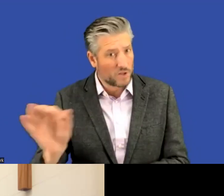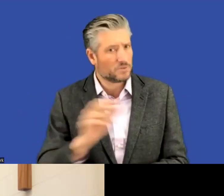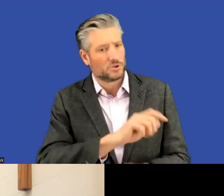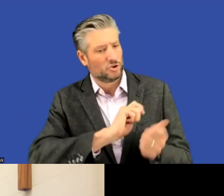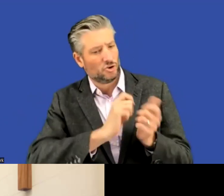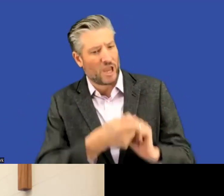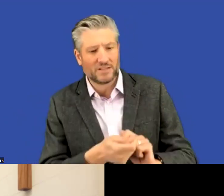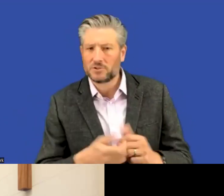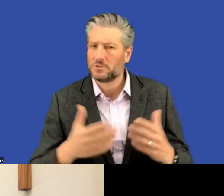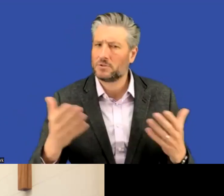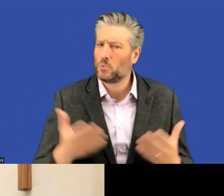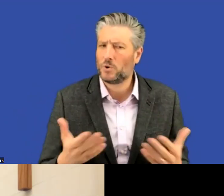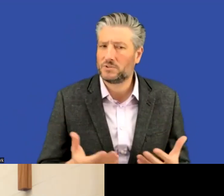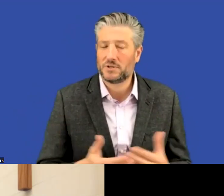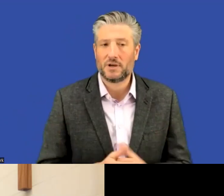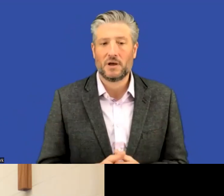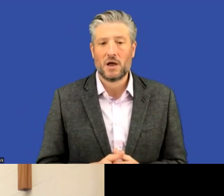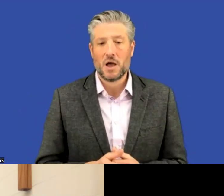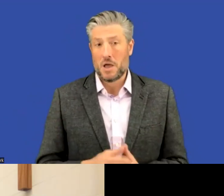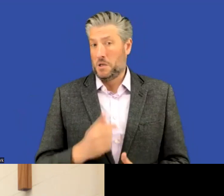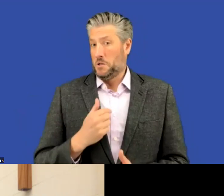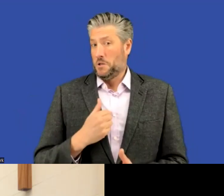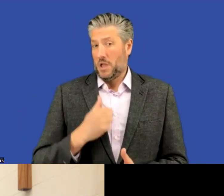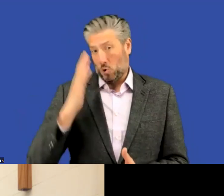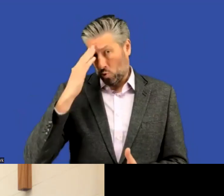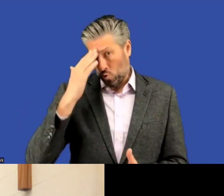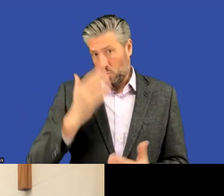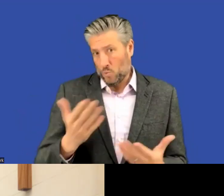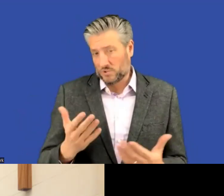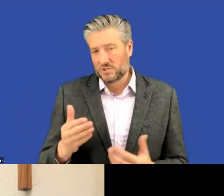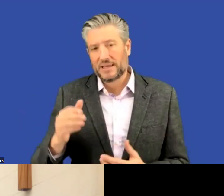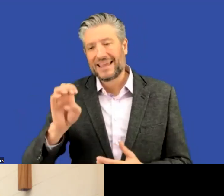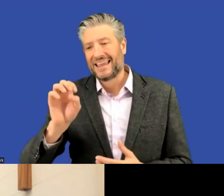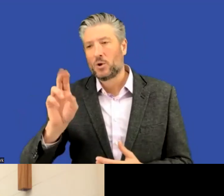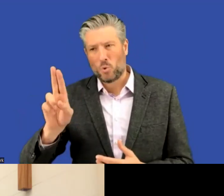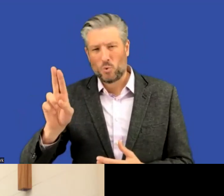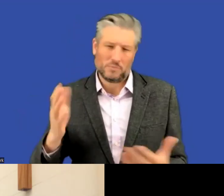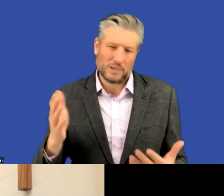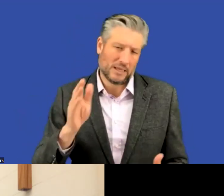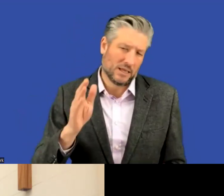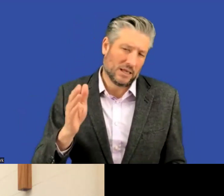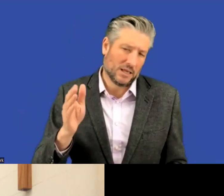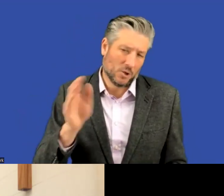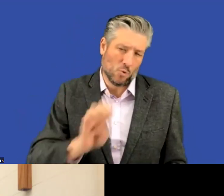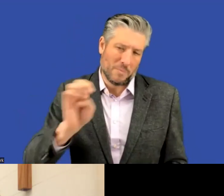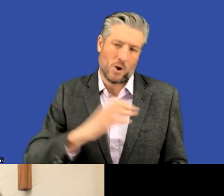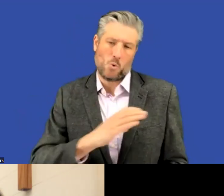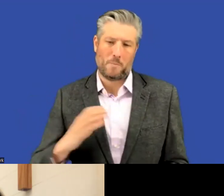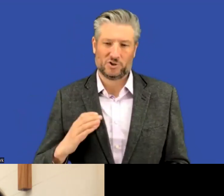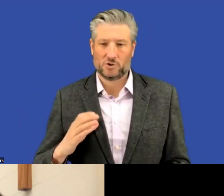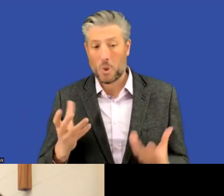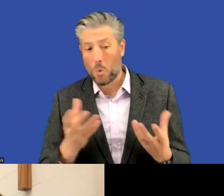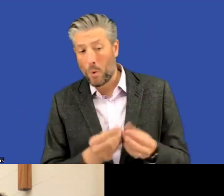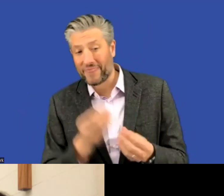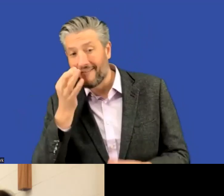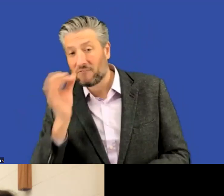What I know is happening between the EU and France now is steps are taken.